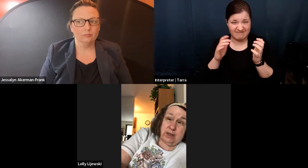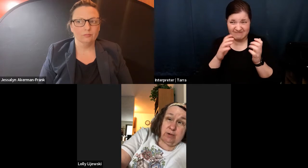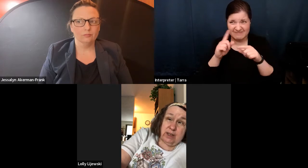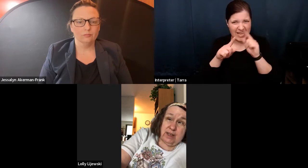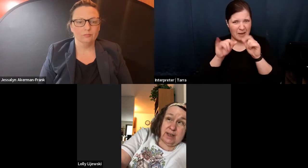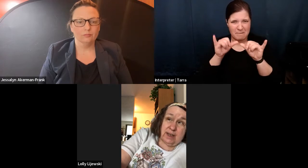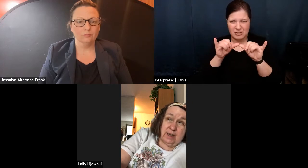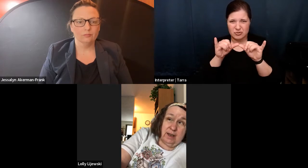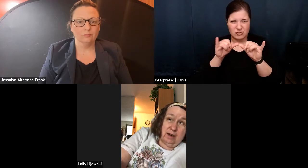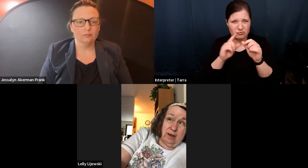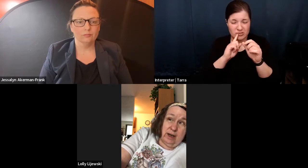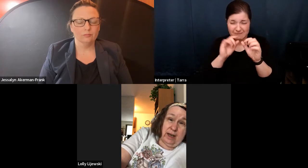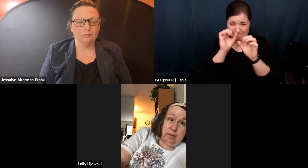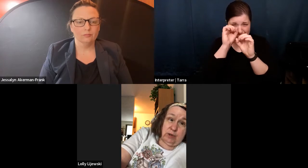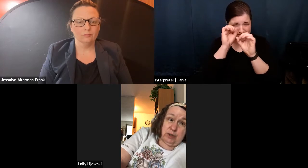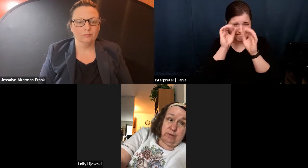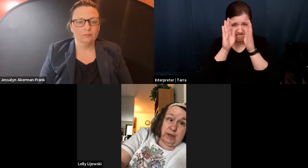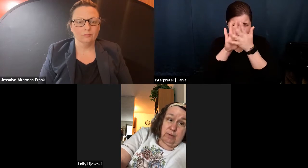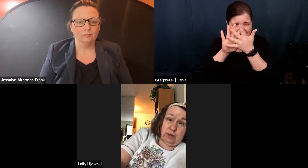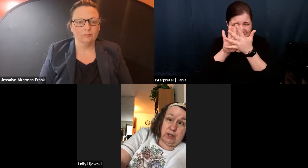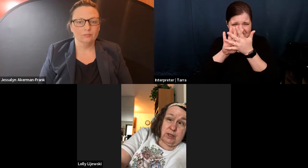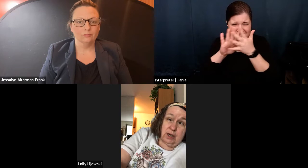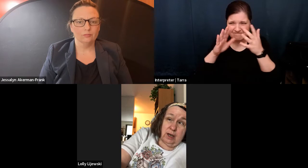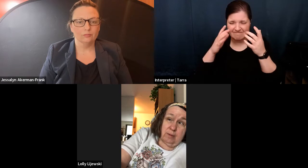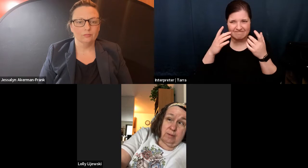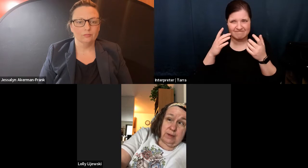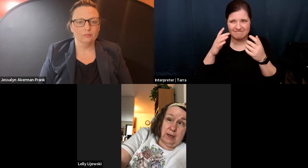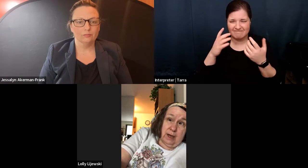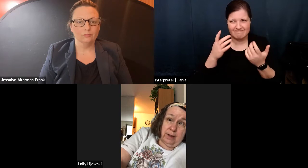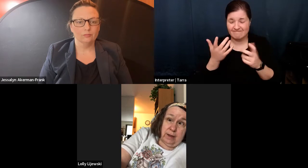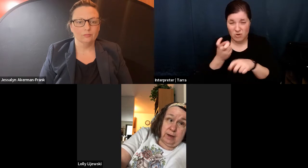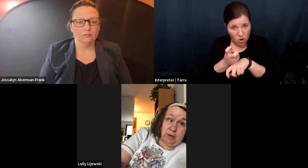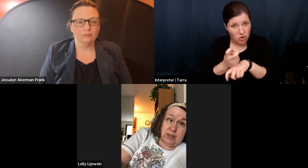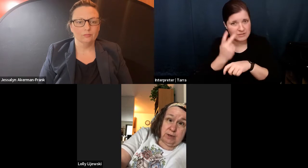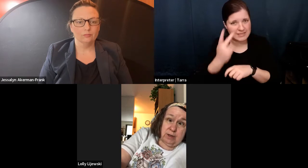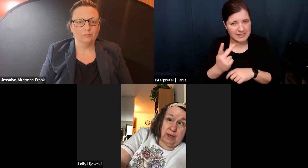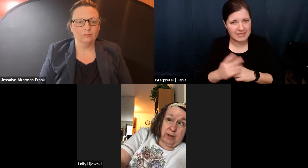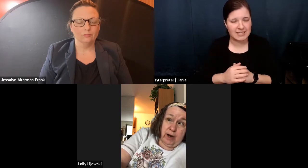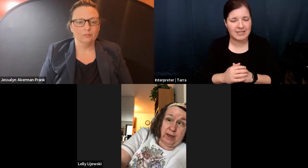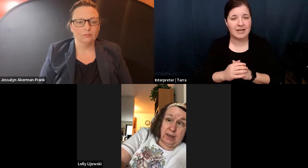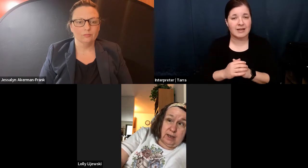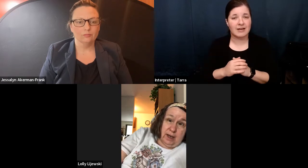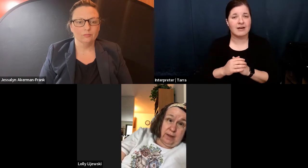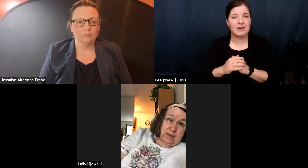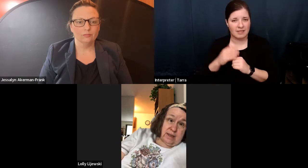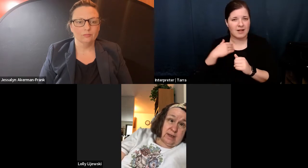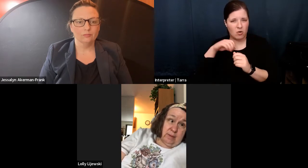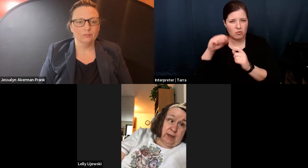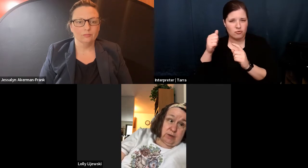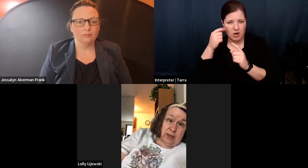To the point where now things are blurry, I can see shapes and shadows, I can see some color, but I have a field of less -- it's not even measurable at this point. They say hand motion or finger motion.